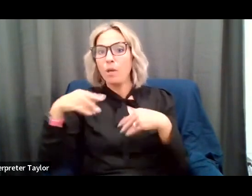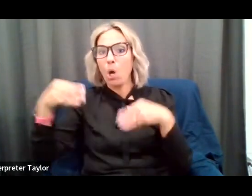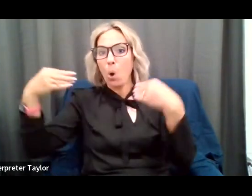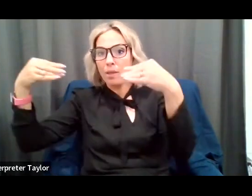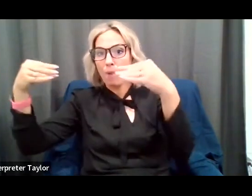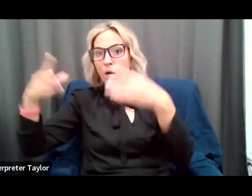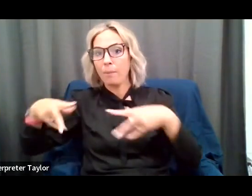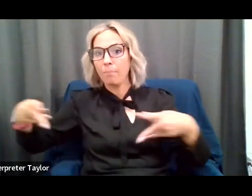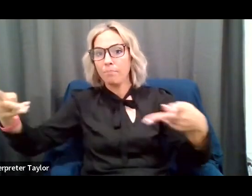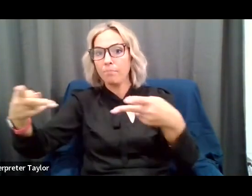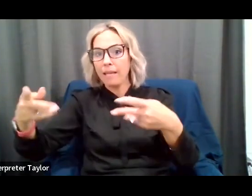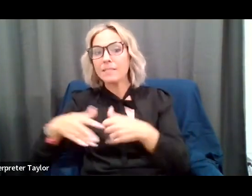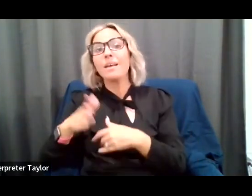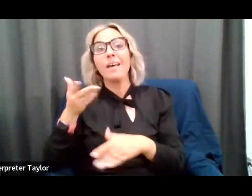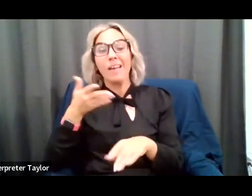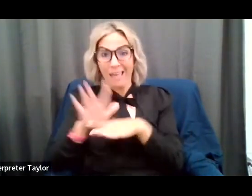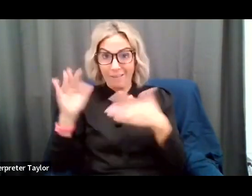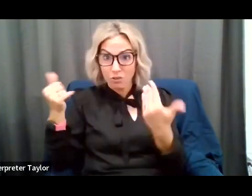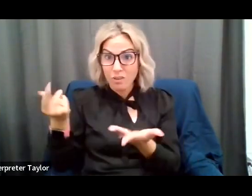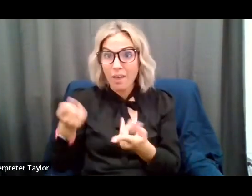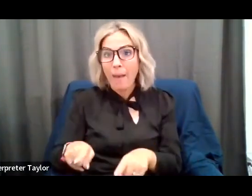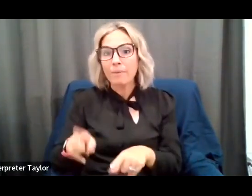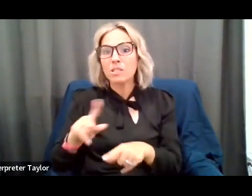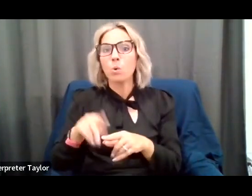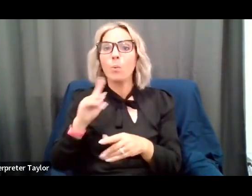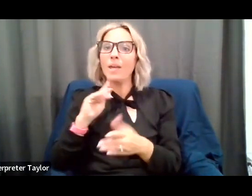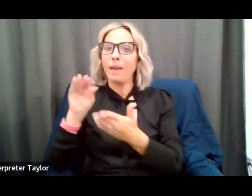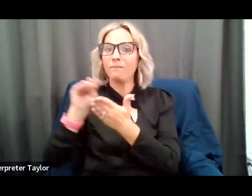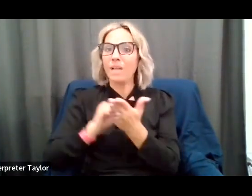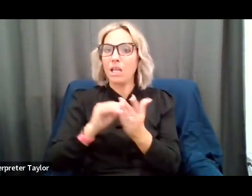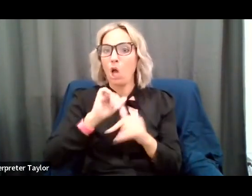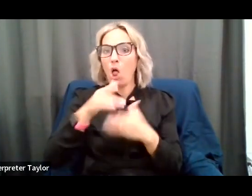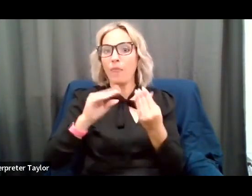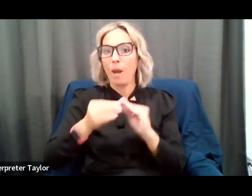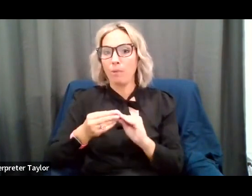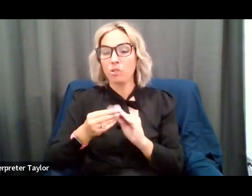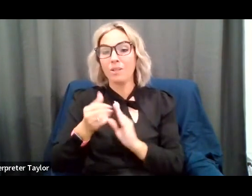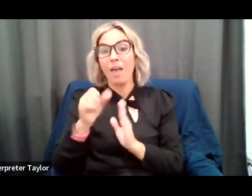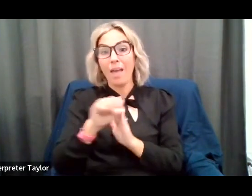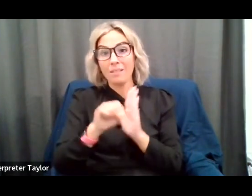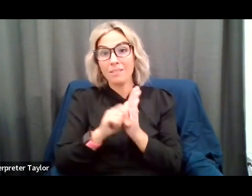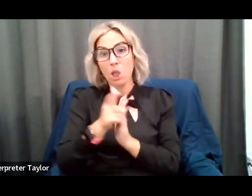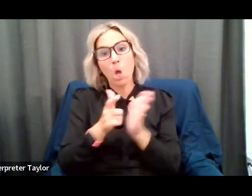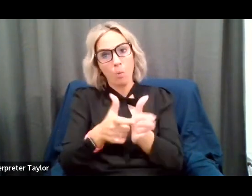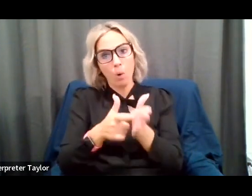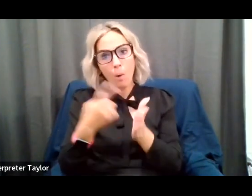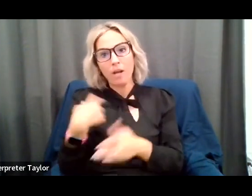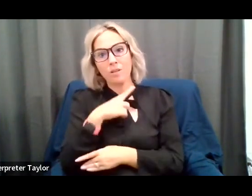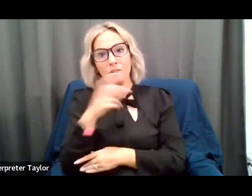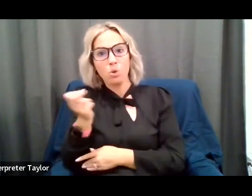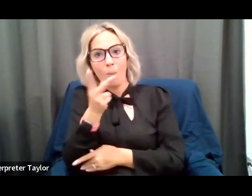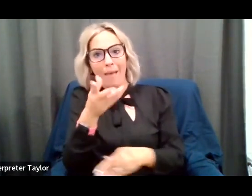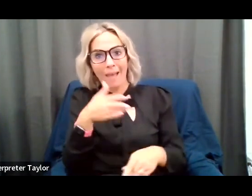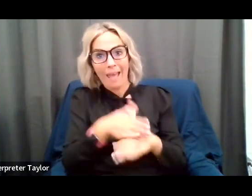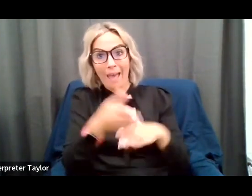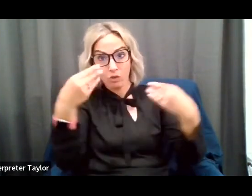Once that happens, we can to populate the numbers. And state law requires us to come back after the Bond sale and give you